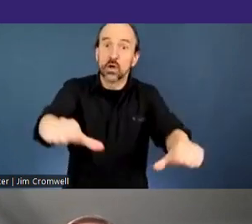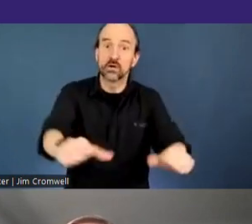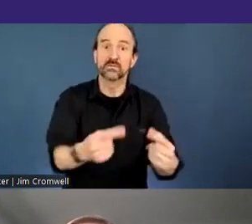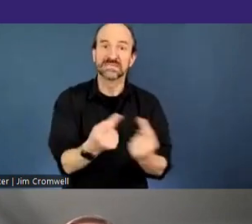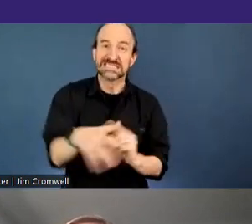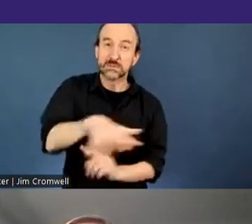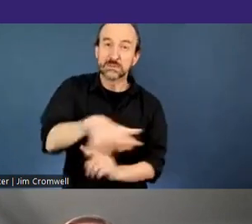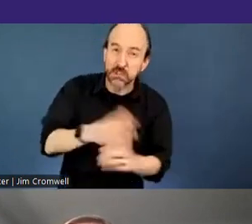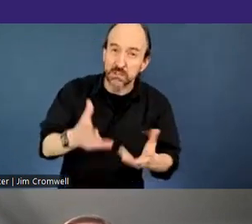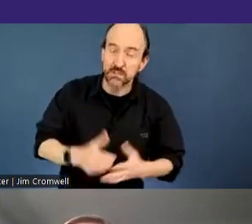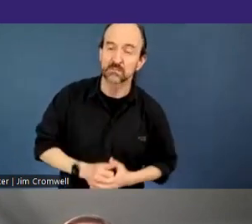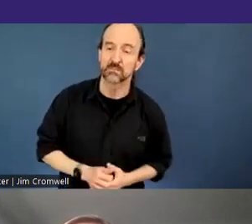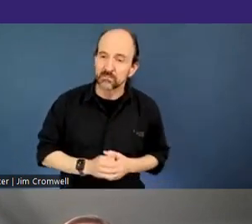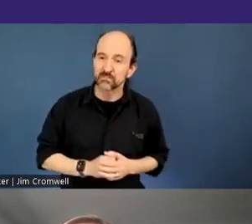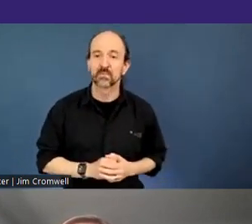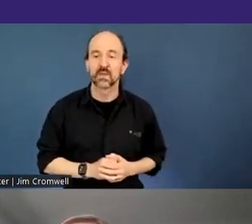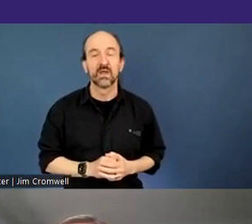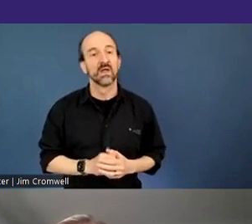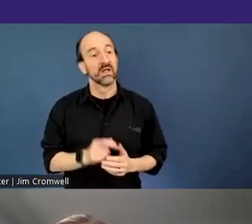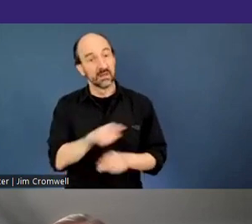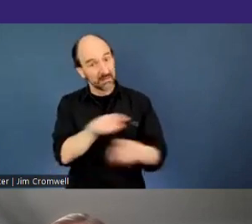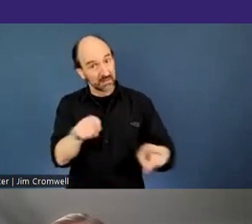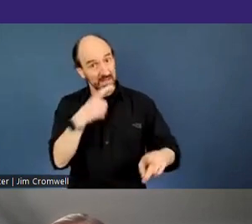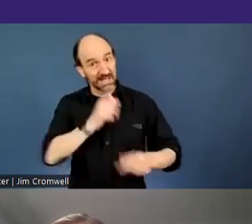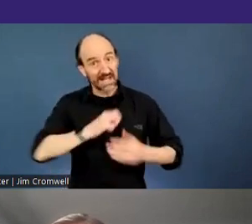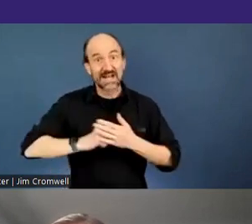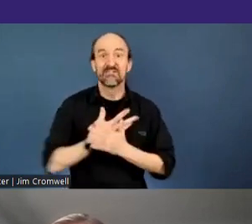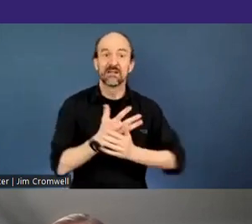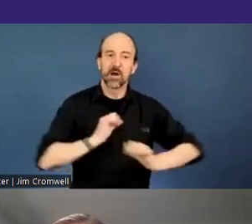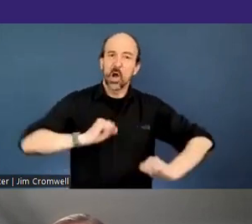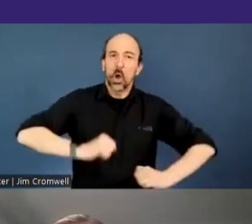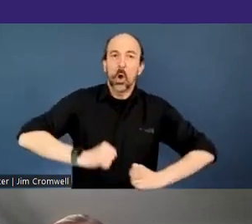They develop ownership over those results in the process.